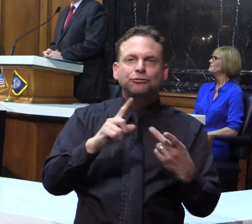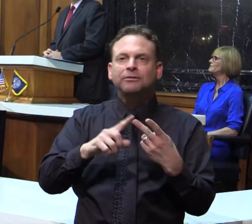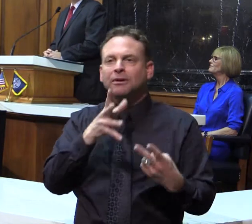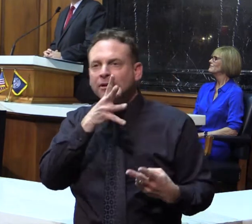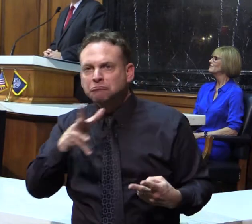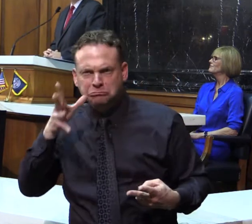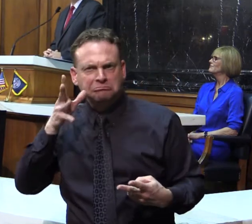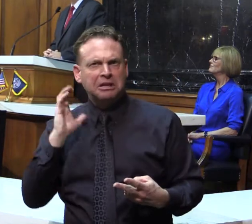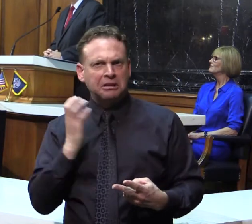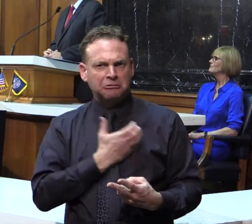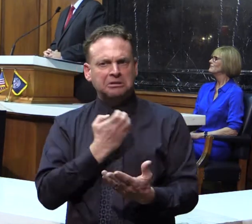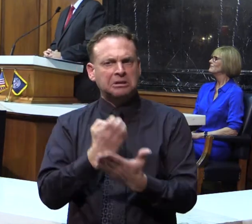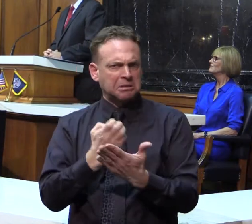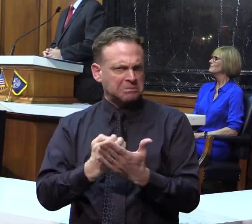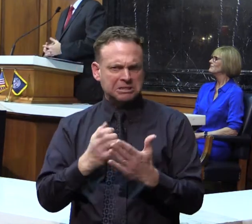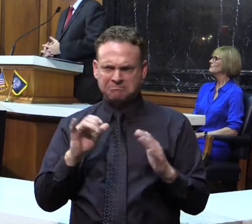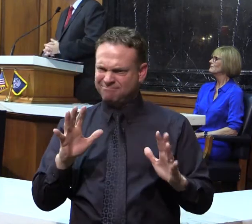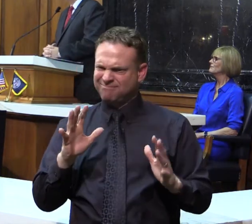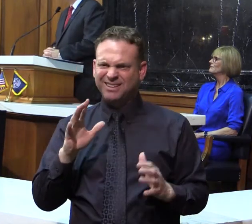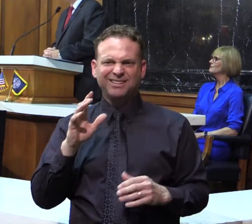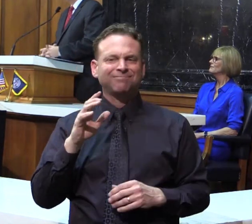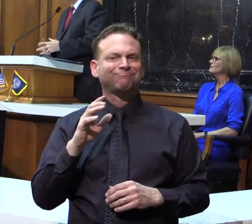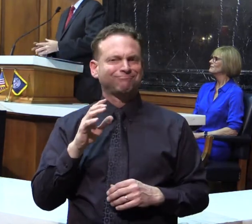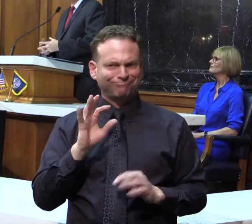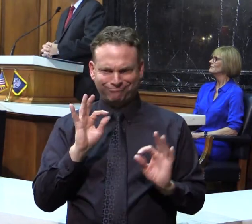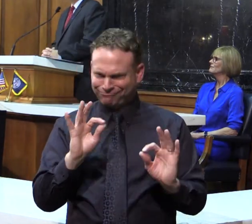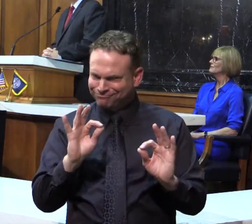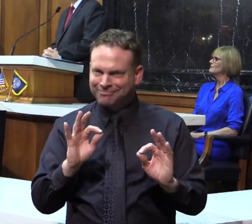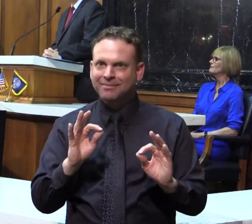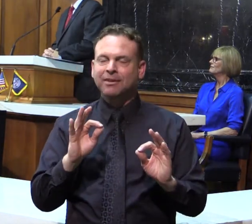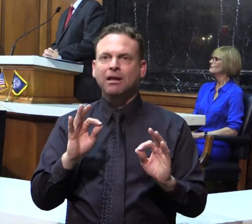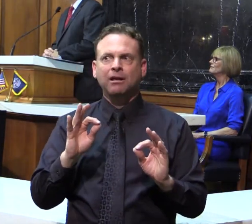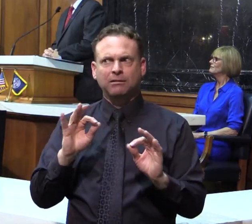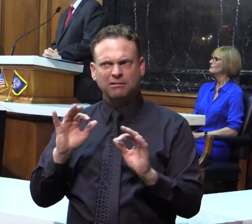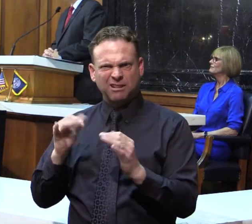and life sciences … and nourishing emerging ones, like TECH.